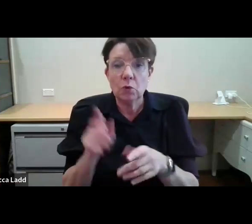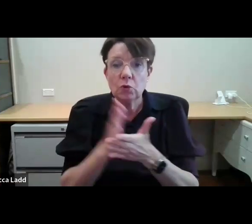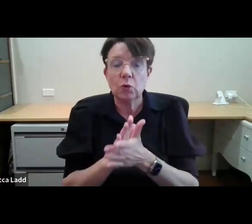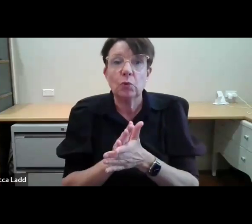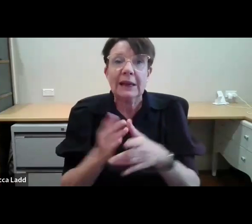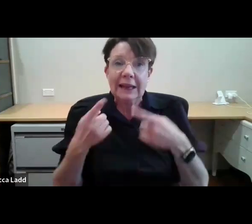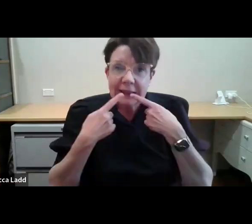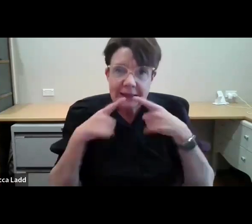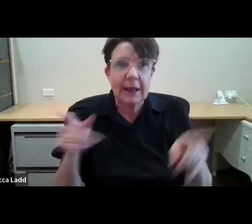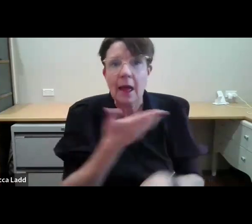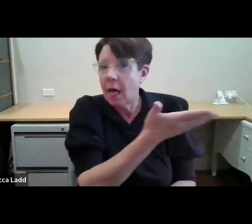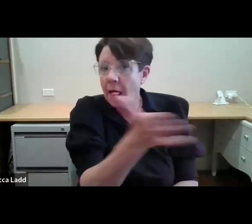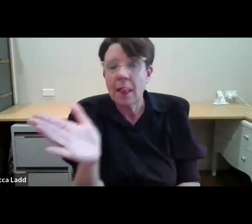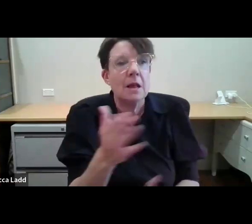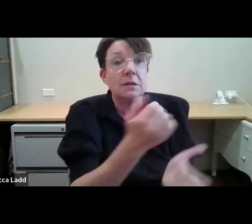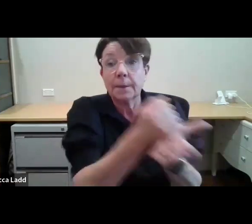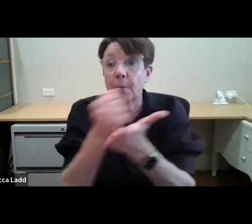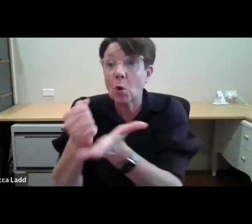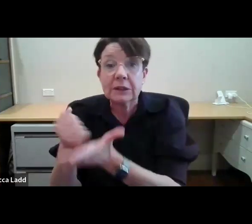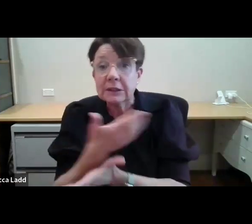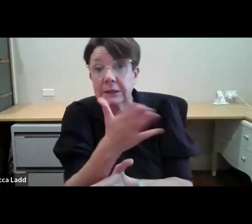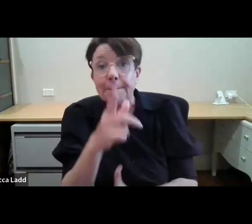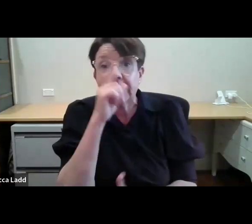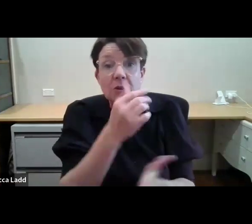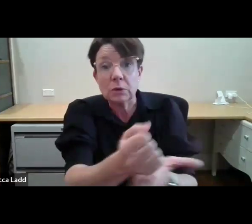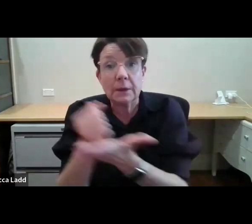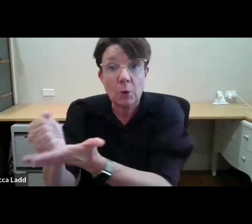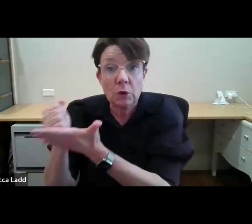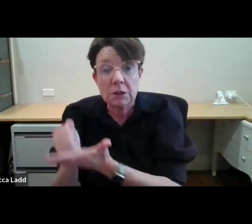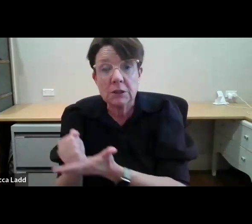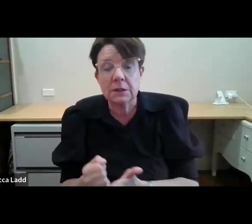believe in the sustainability of the planet and the communities around us in